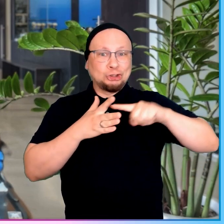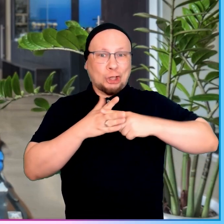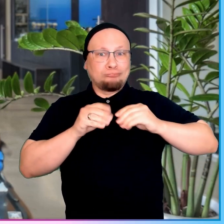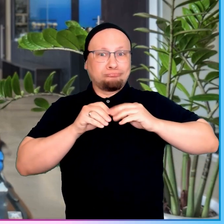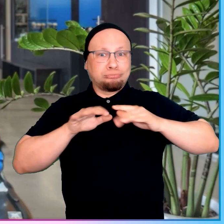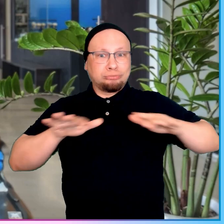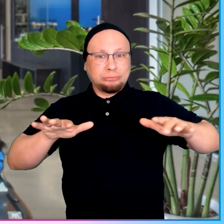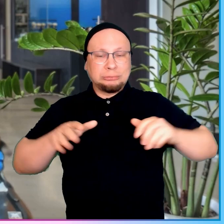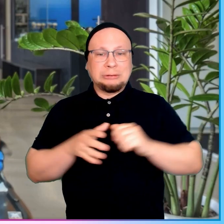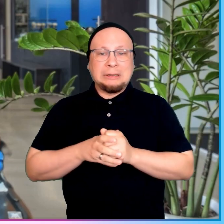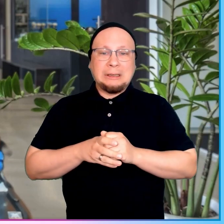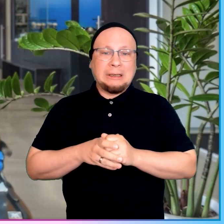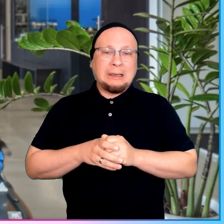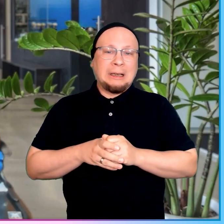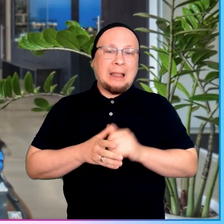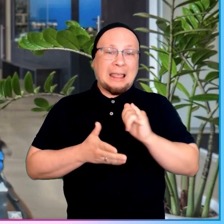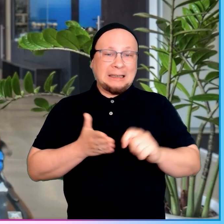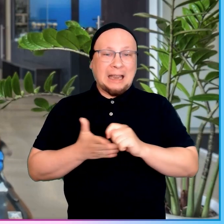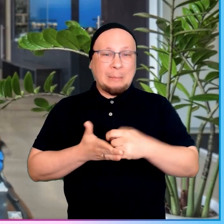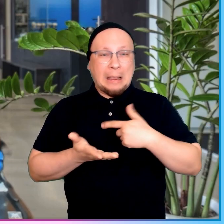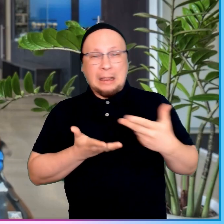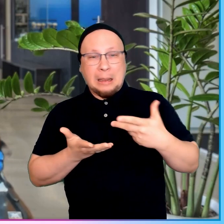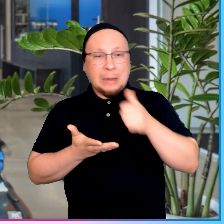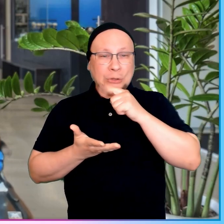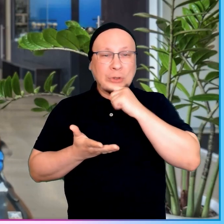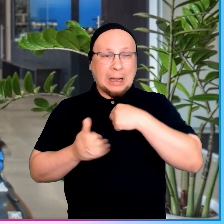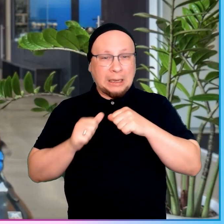going to be able to game again anymore, or any longer, in the future as well.